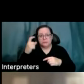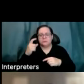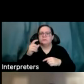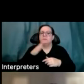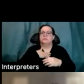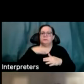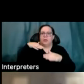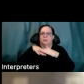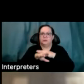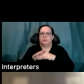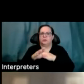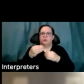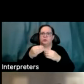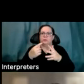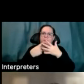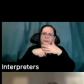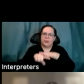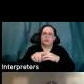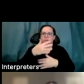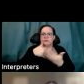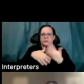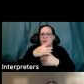mainstream society was blocked by discrimination and